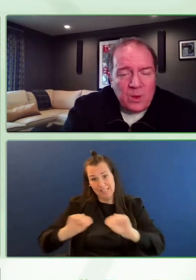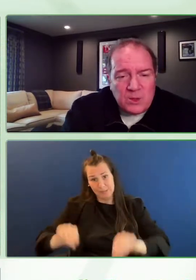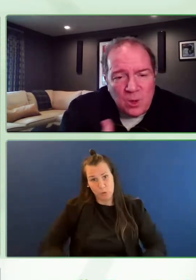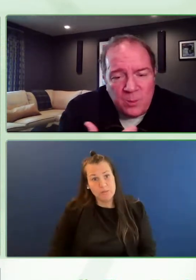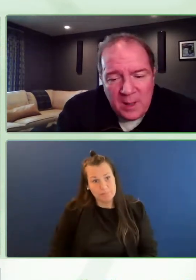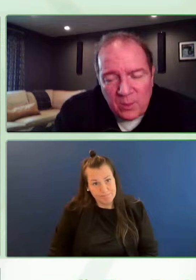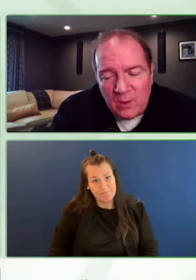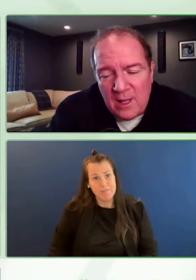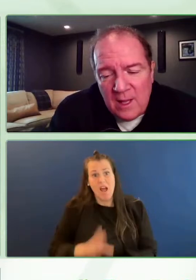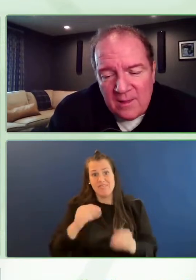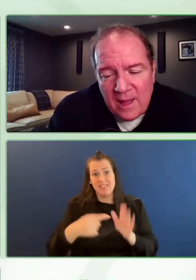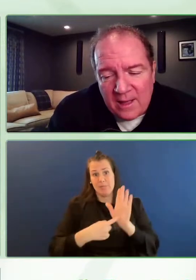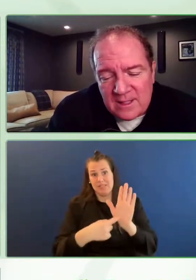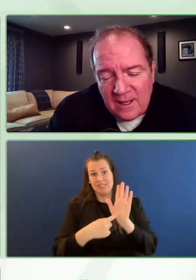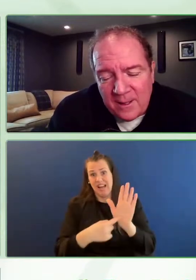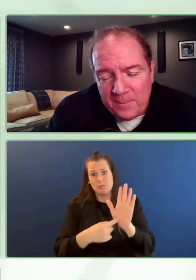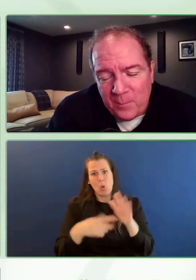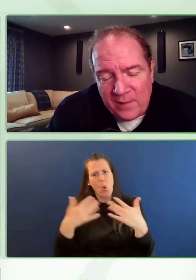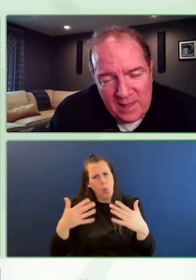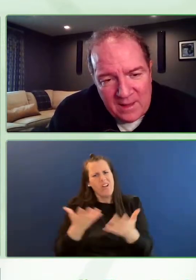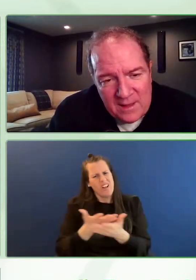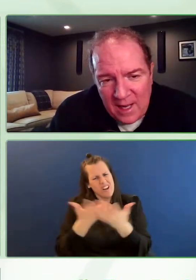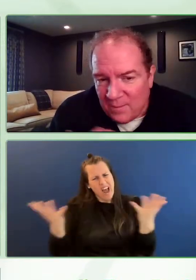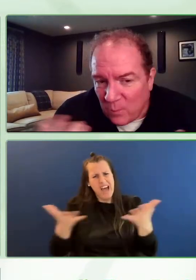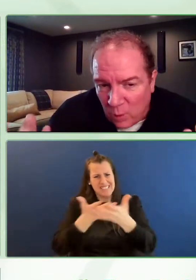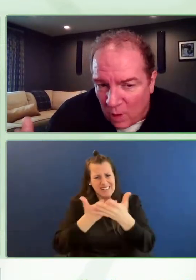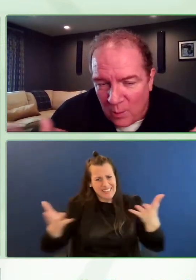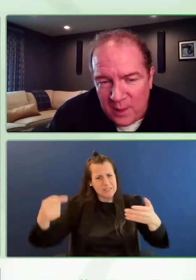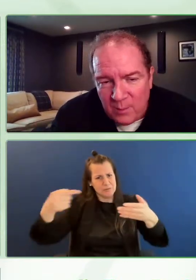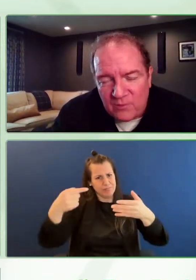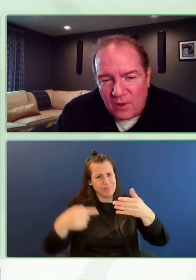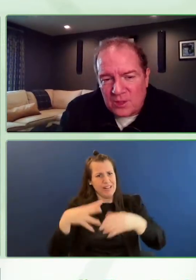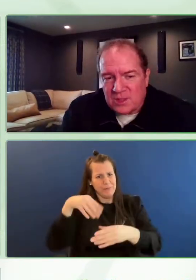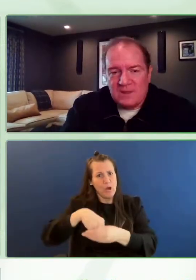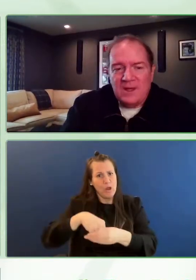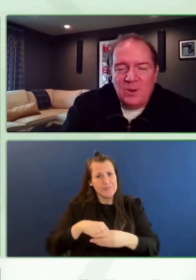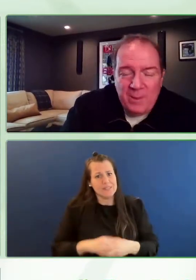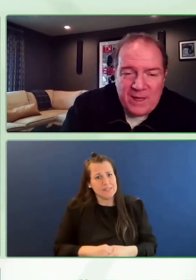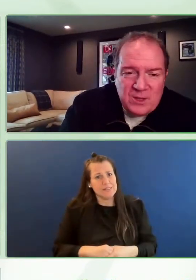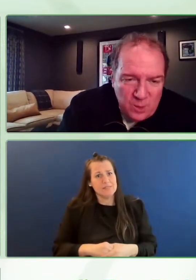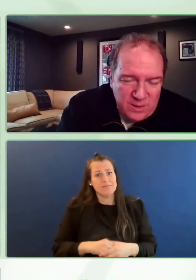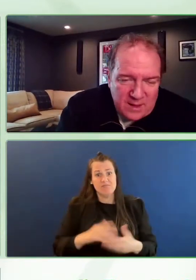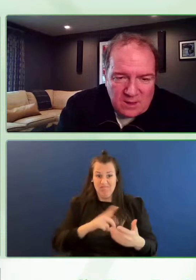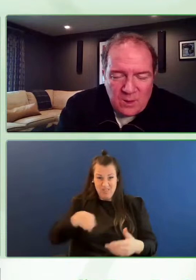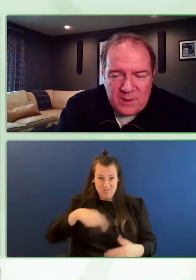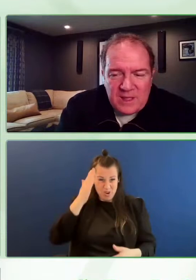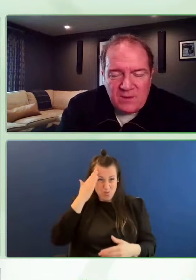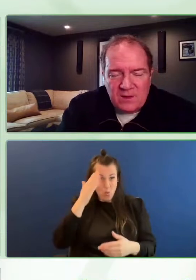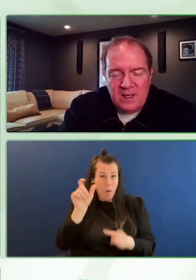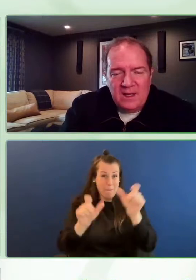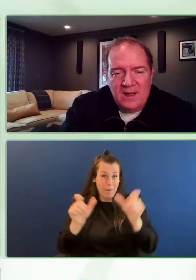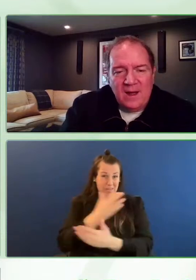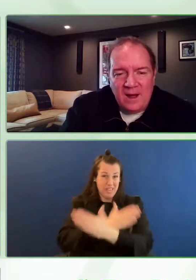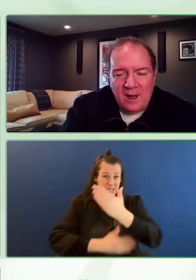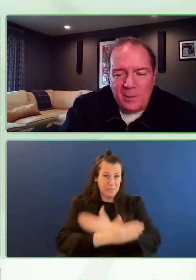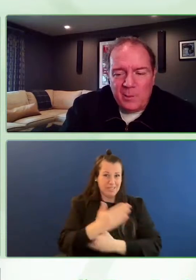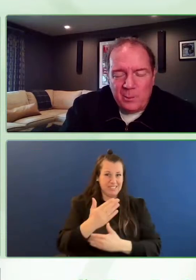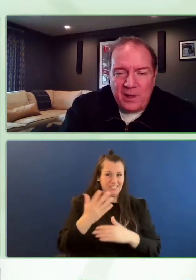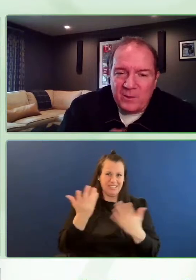We want to show people that we are people first, we may do things a little bit differently